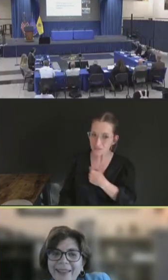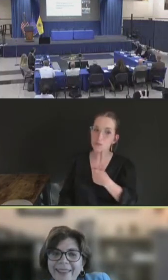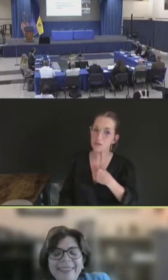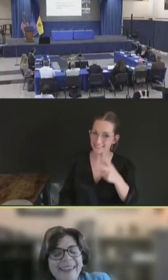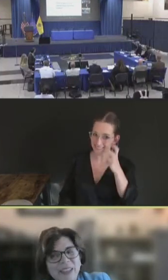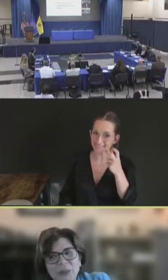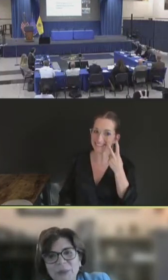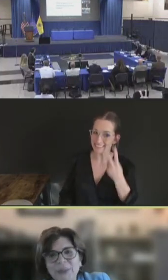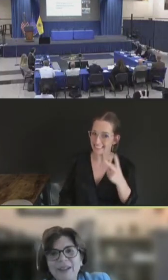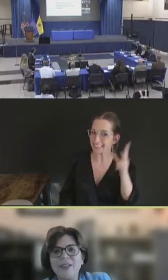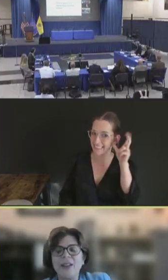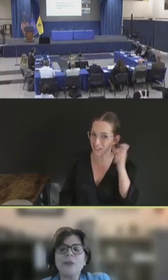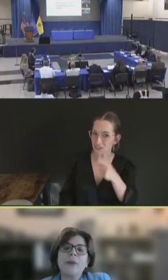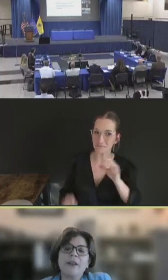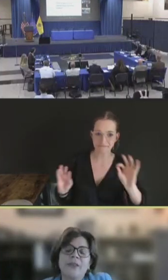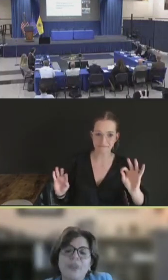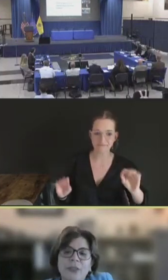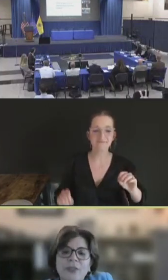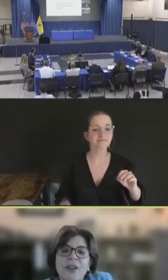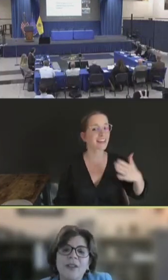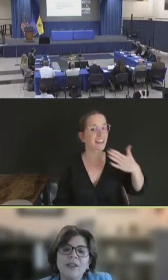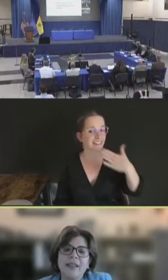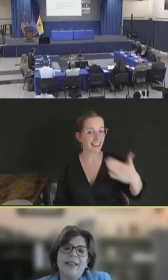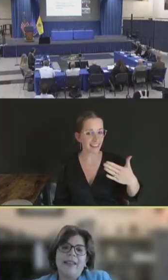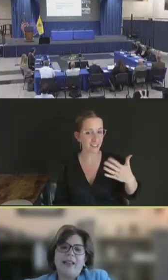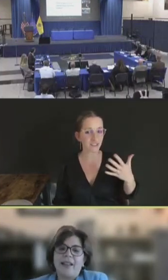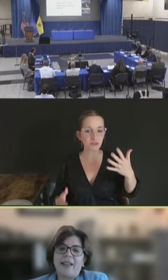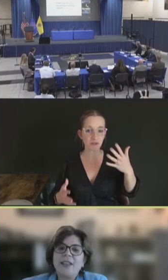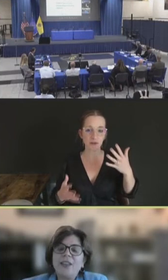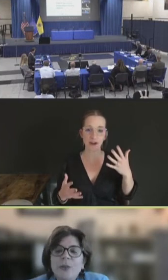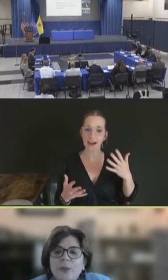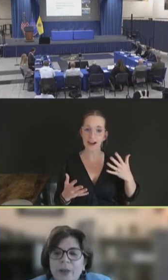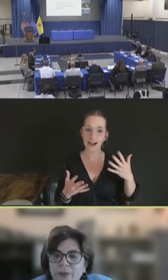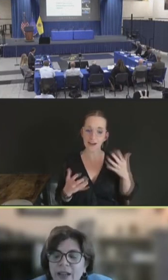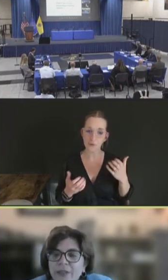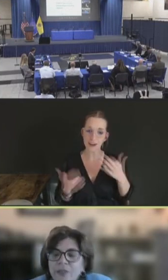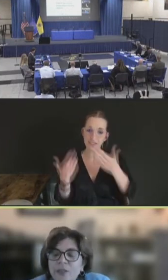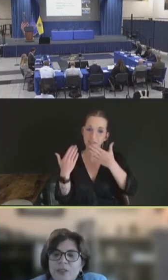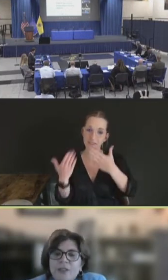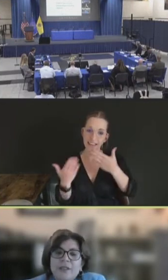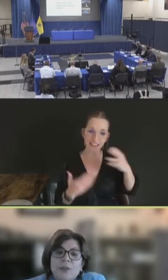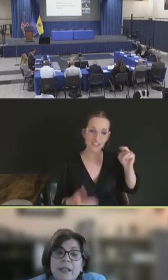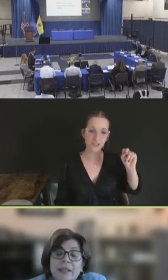Roxanna Diba: Thank you. I just wanted to, first of all thank you, NVAC for creating